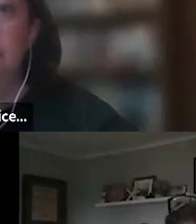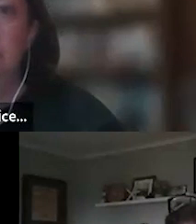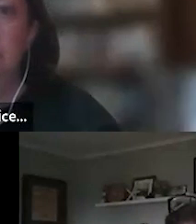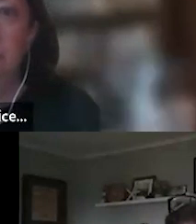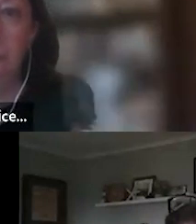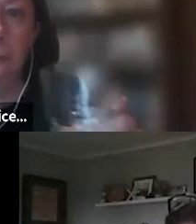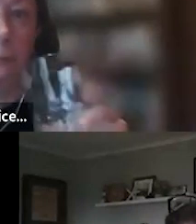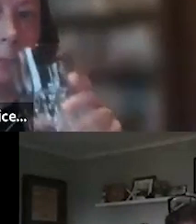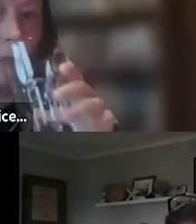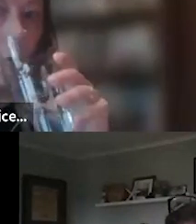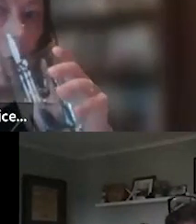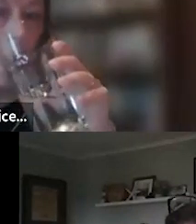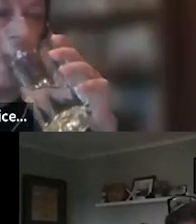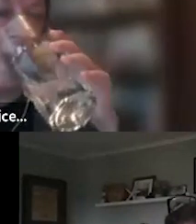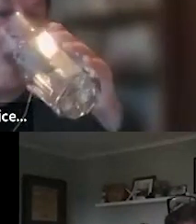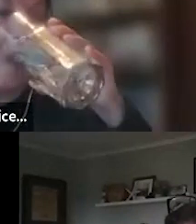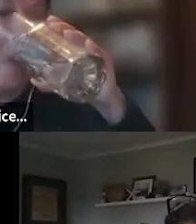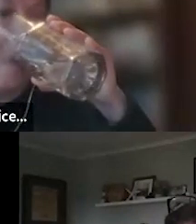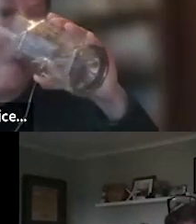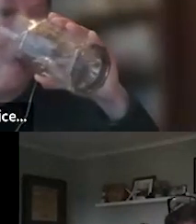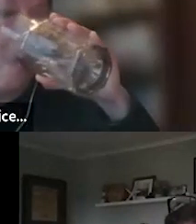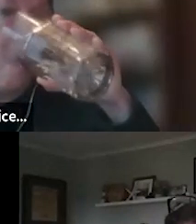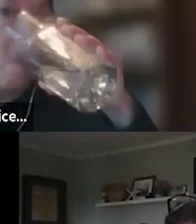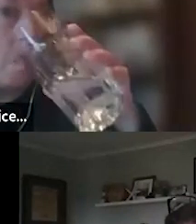Let me rephrase that, It helps scores to let them know